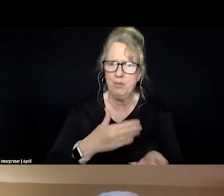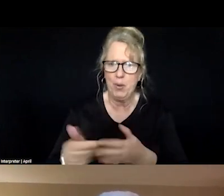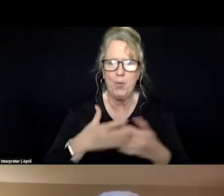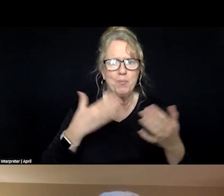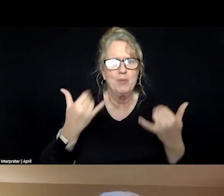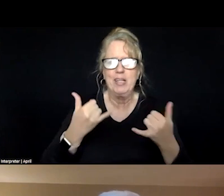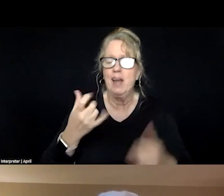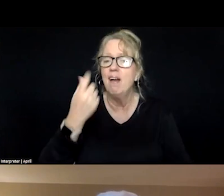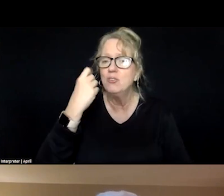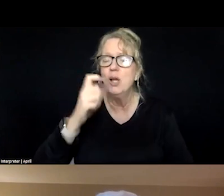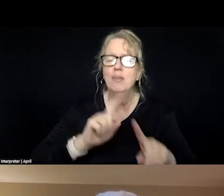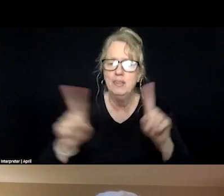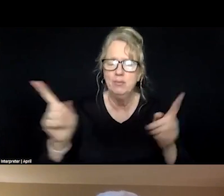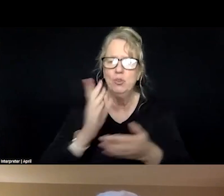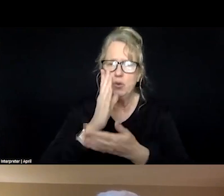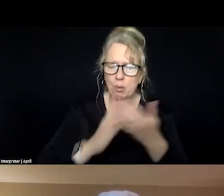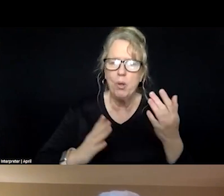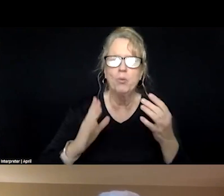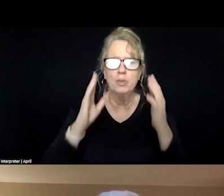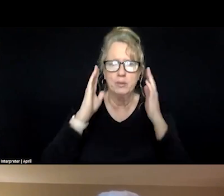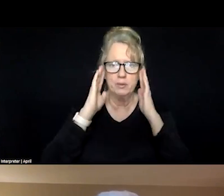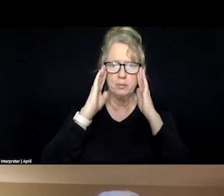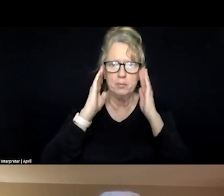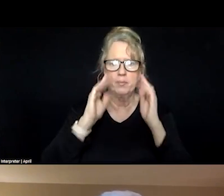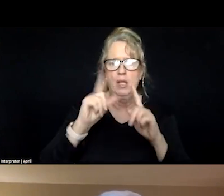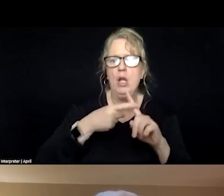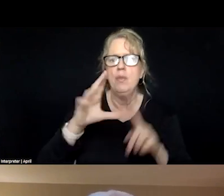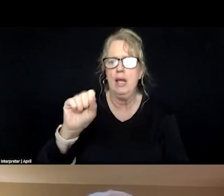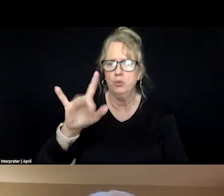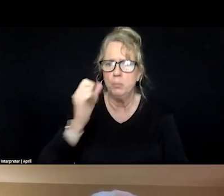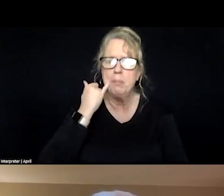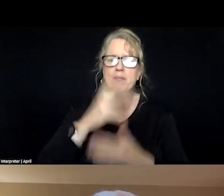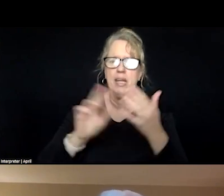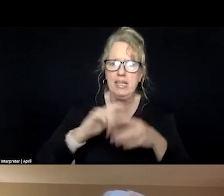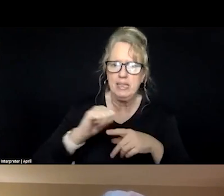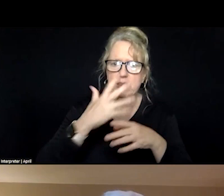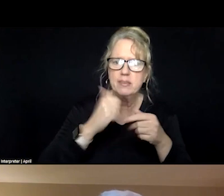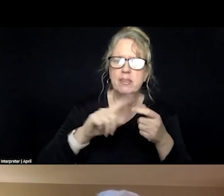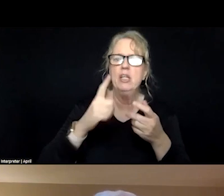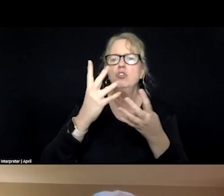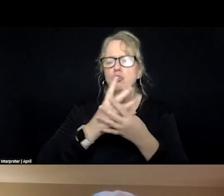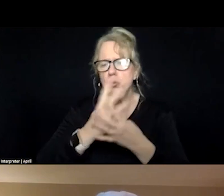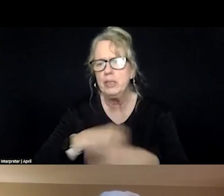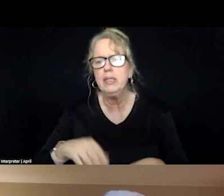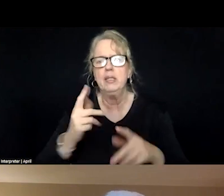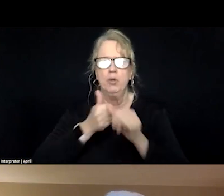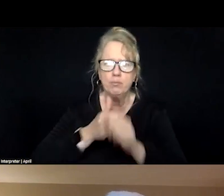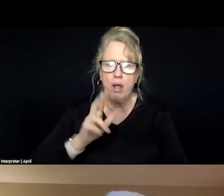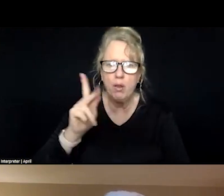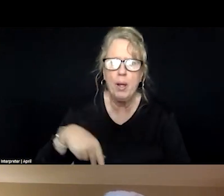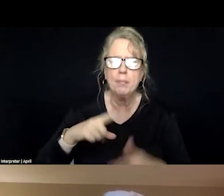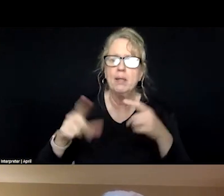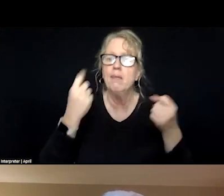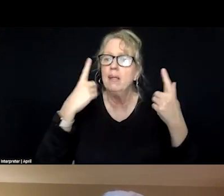THE DIFFERENT COMPONENTS THAT GO INTO ZERO SUICIDE, ALL OF THE